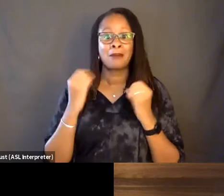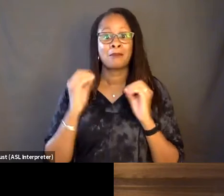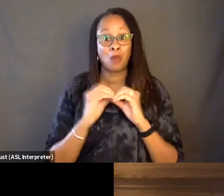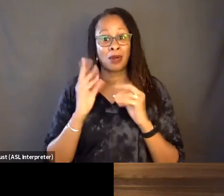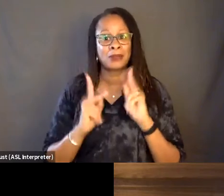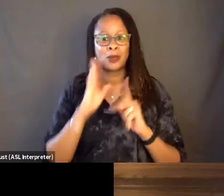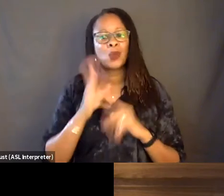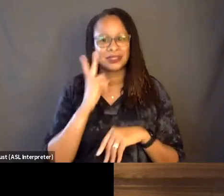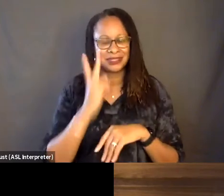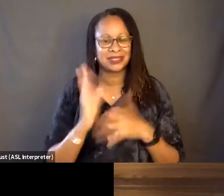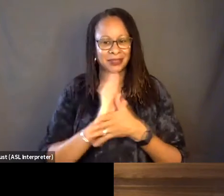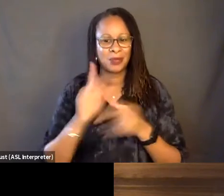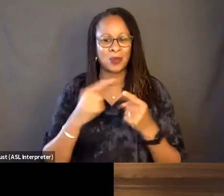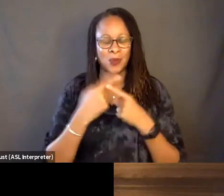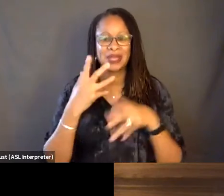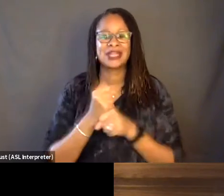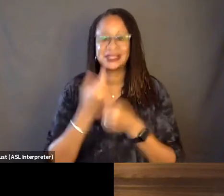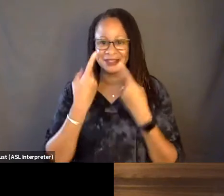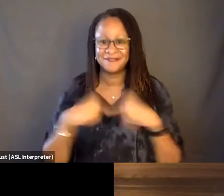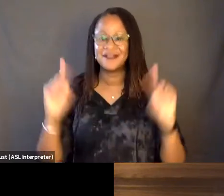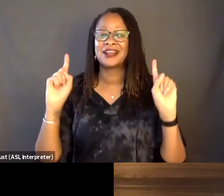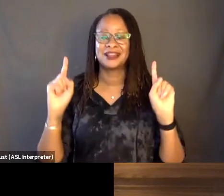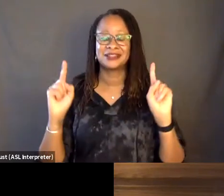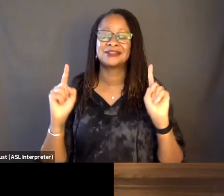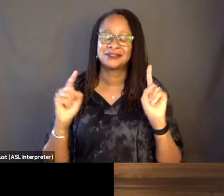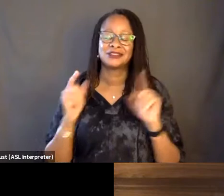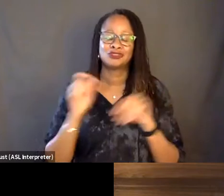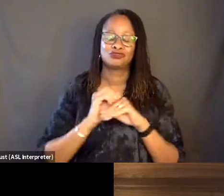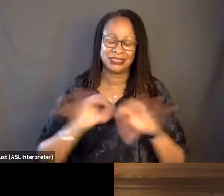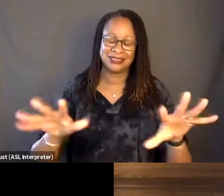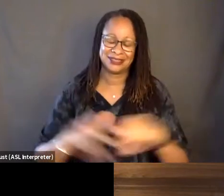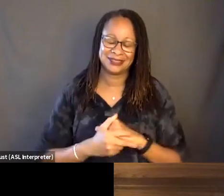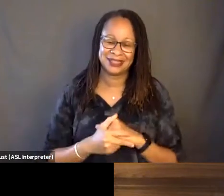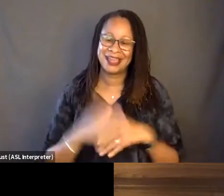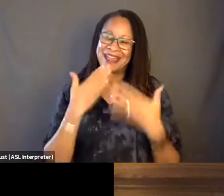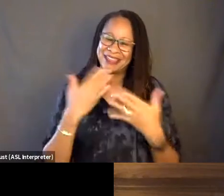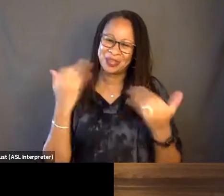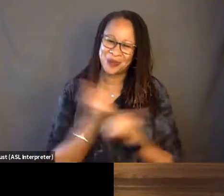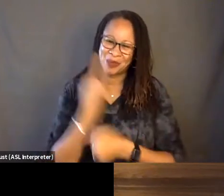when it gets finally released. Thanks, everybody. Thanks.